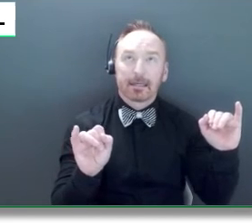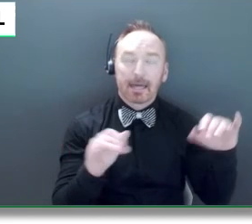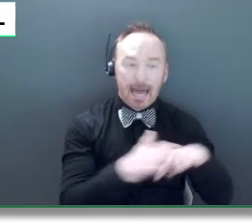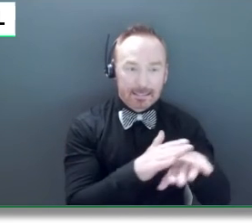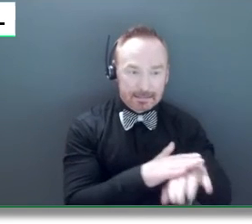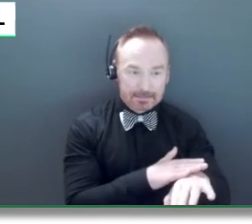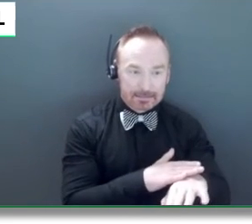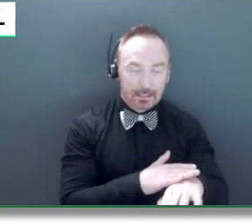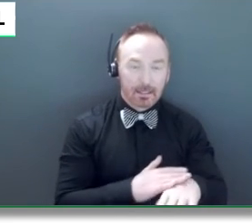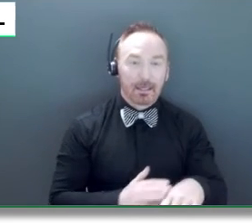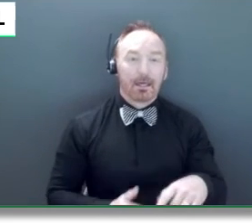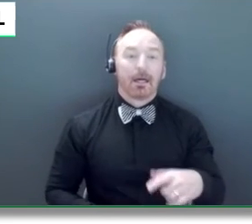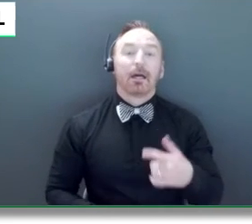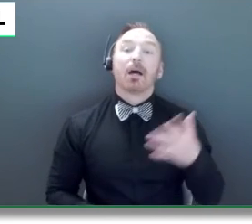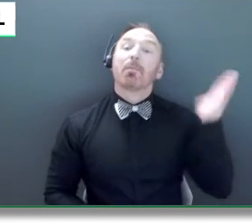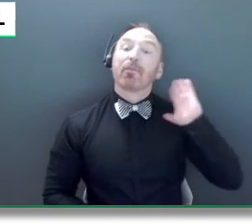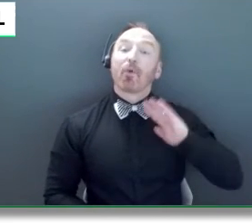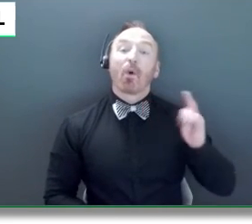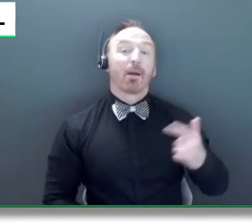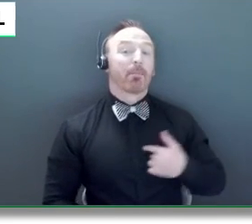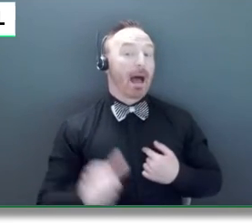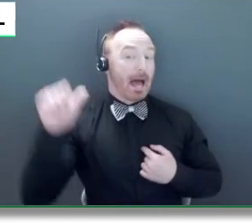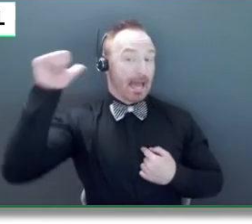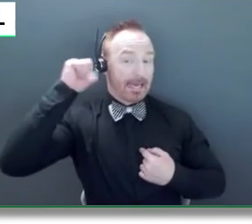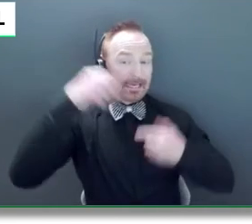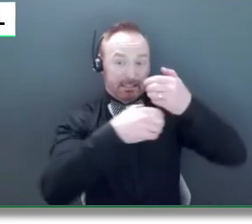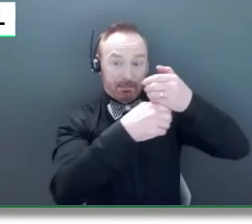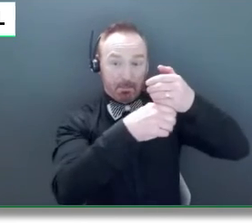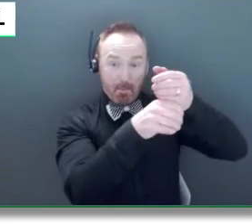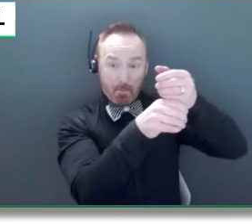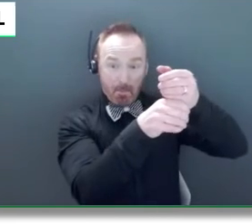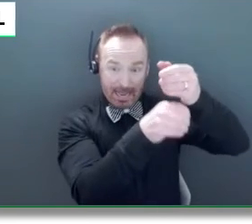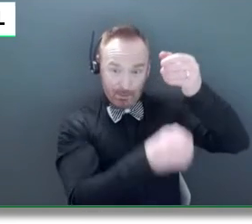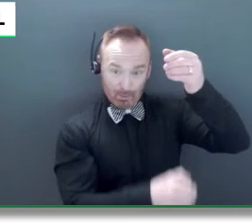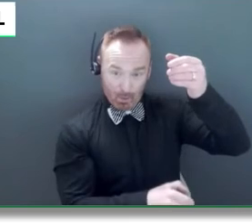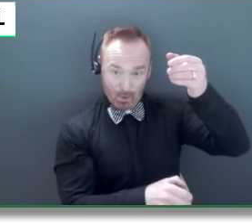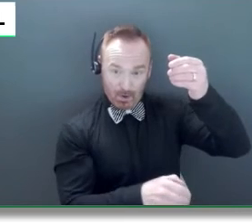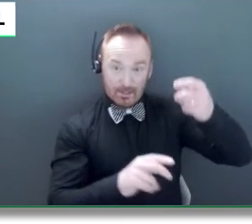found RMA very early on. Full disclosure, Jamie was my downhill